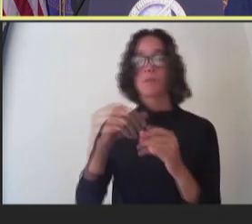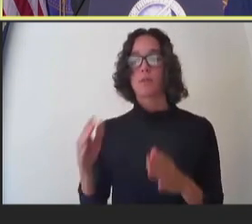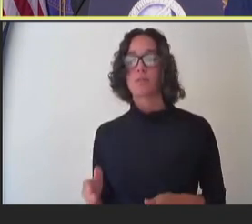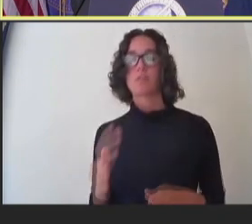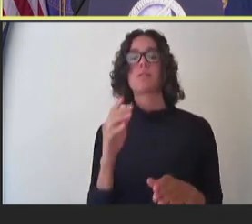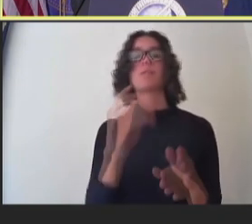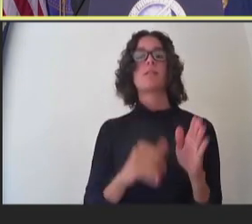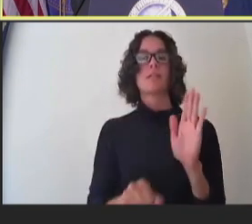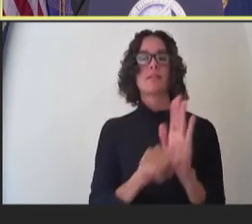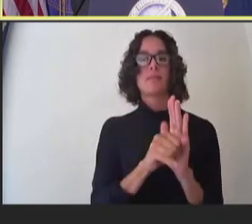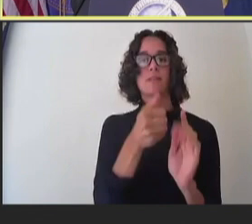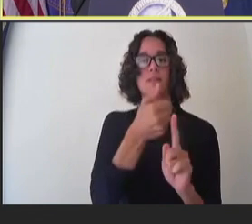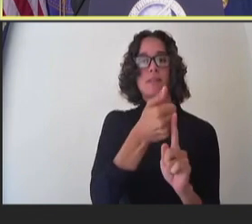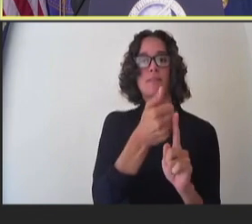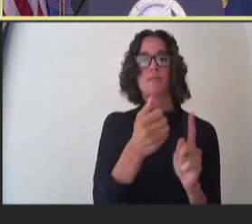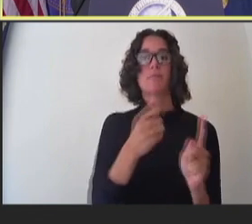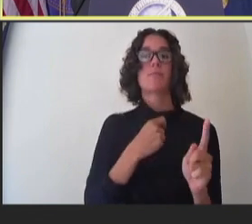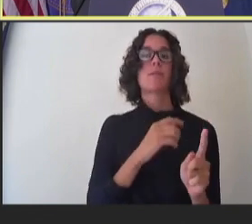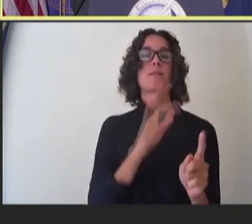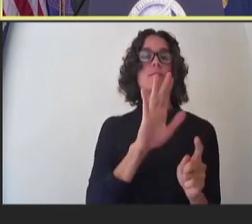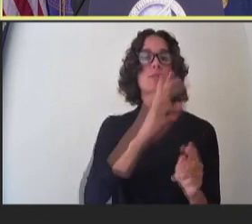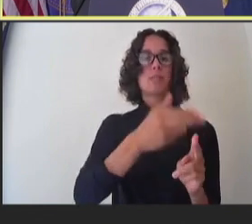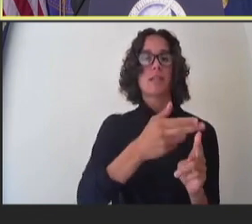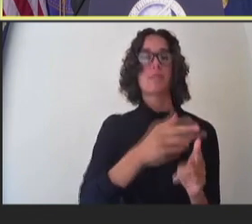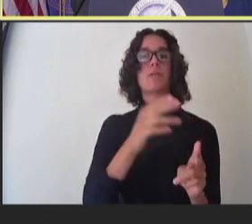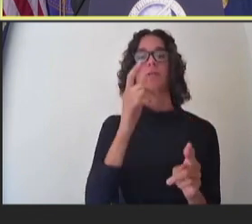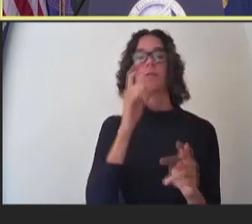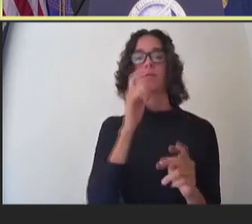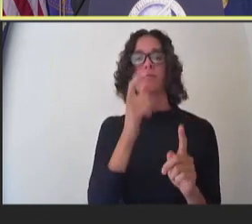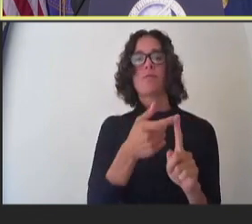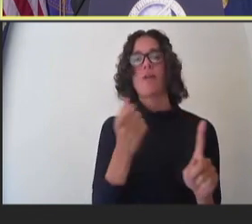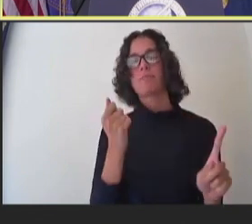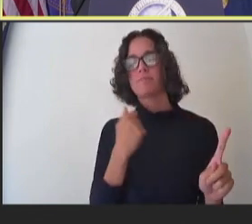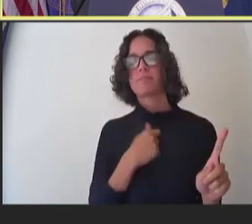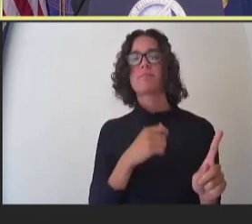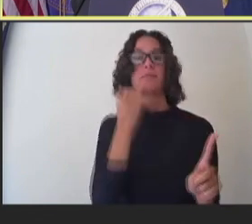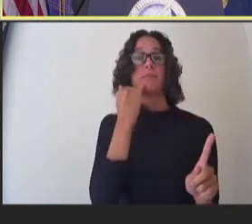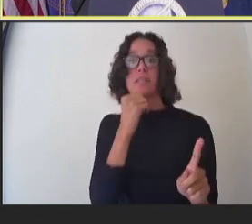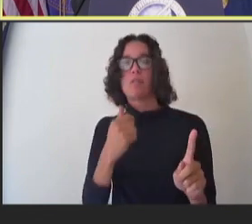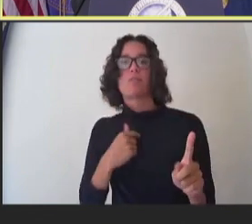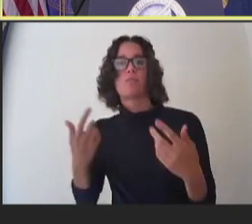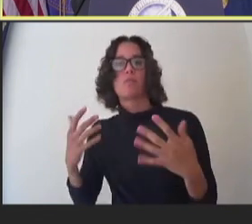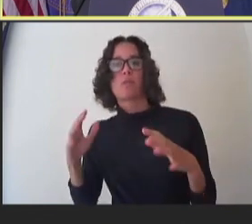you the floor. This helps the notetaker and others to follow along. Throughout the day,